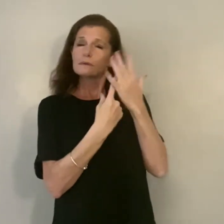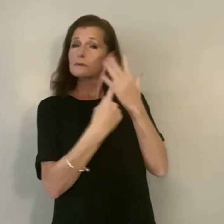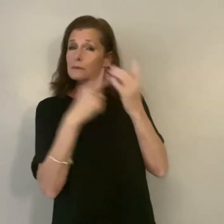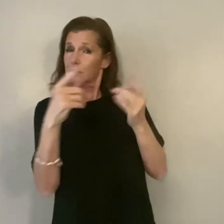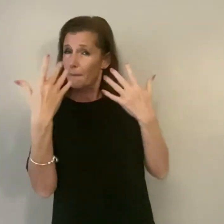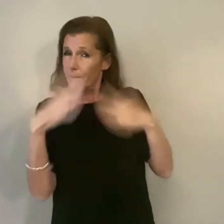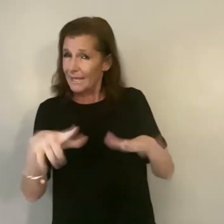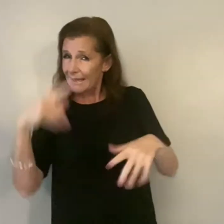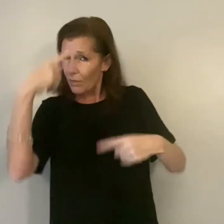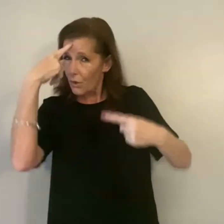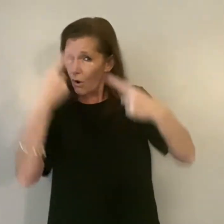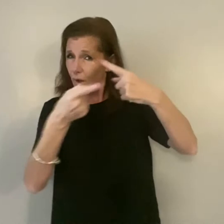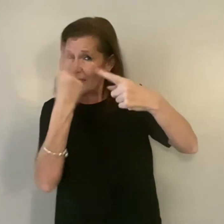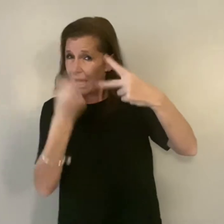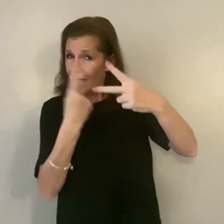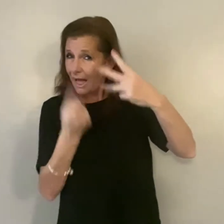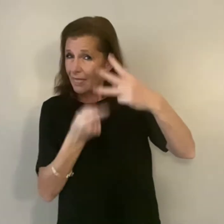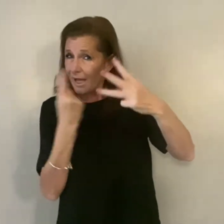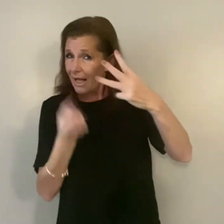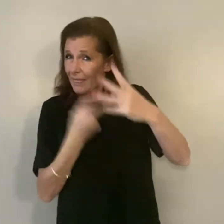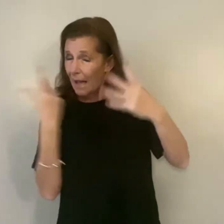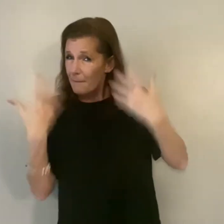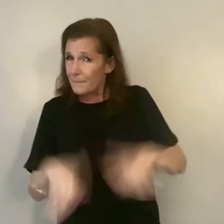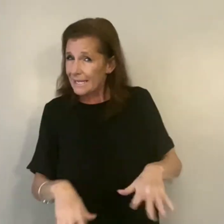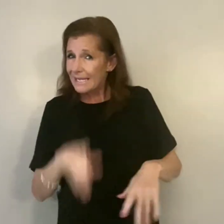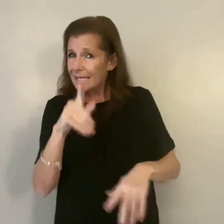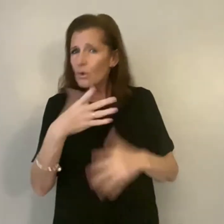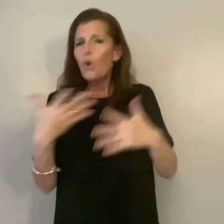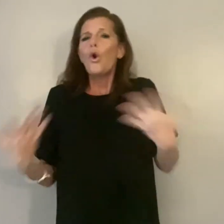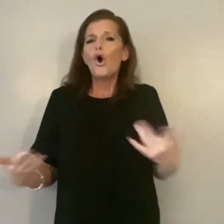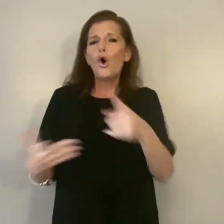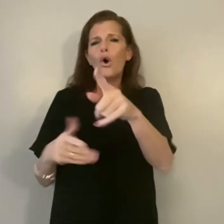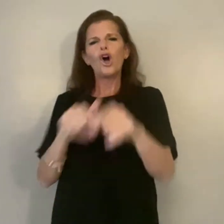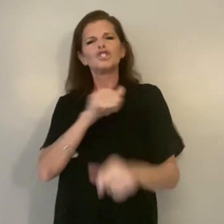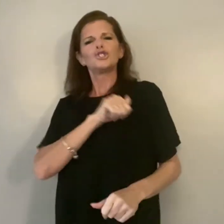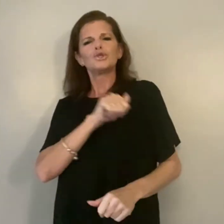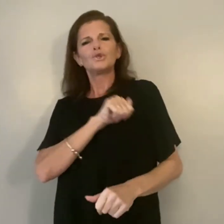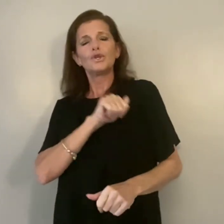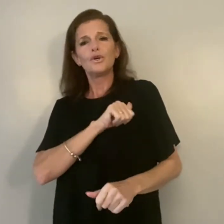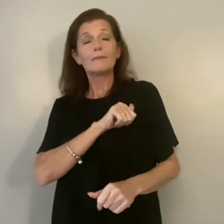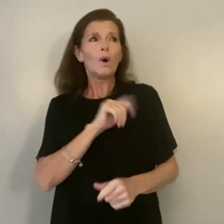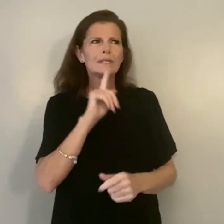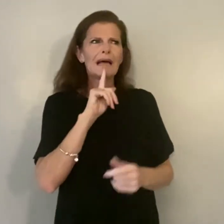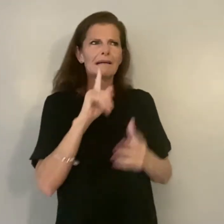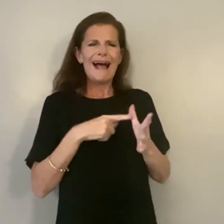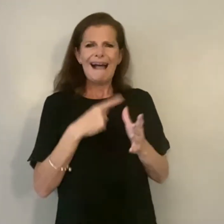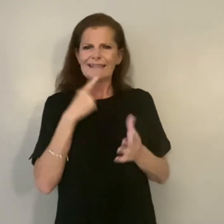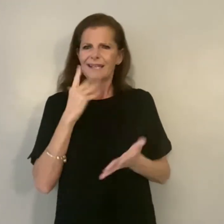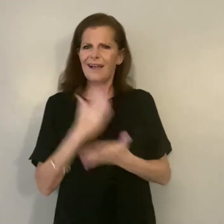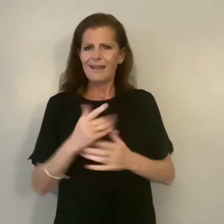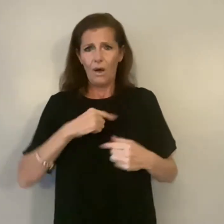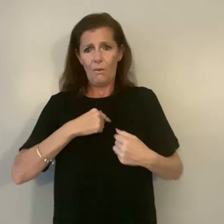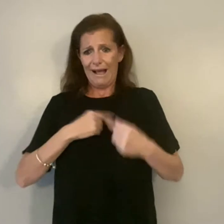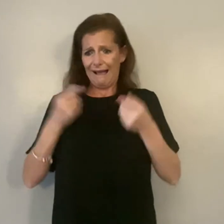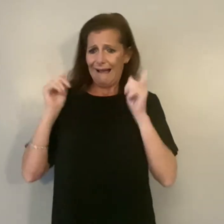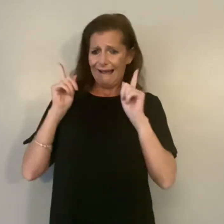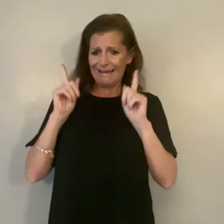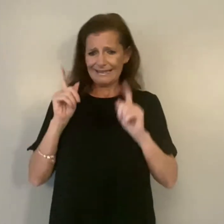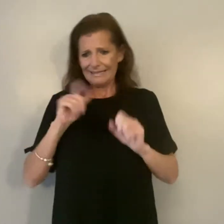it says, have you as an executive thought hard enough, have you made assumptions? So that's an important part... Yeah, definitely, 'cause it can be quite lonely